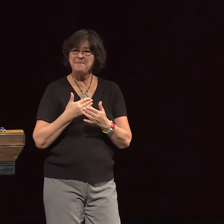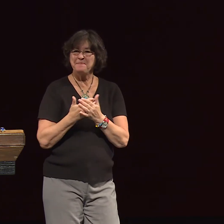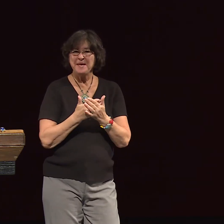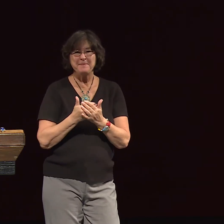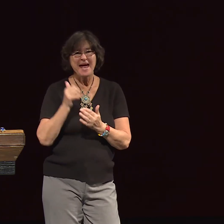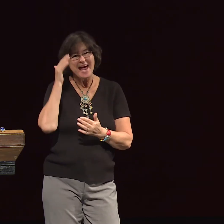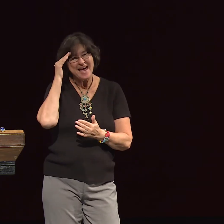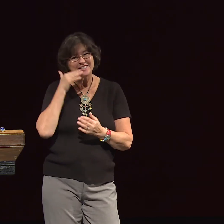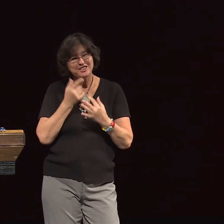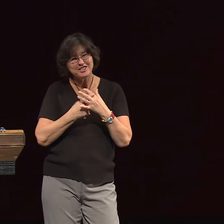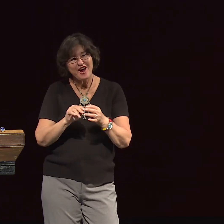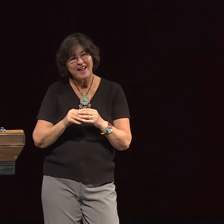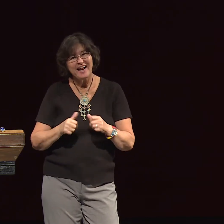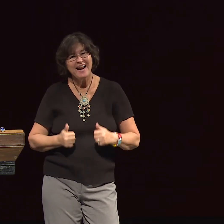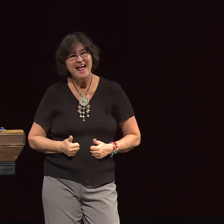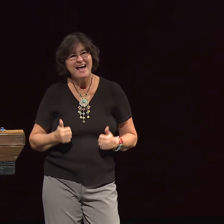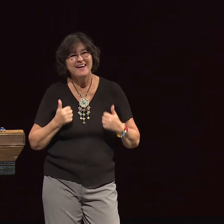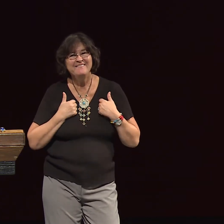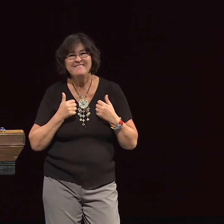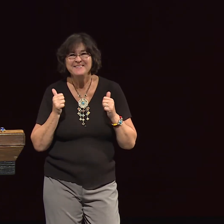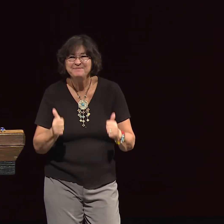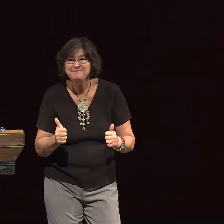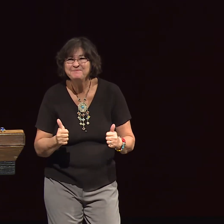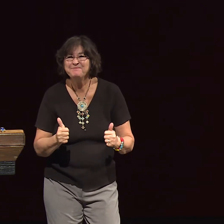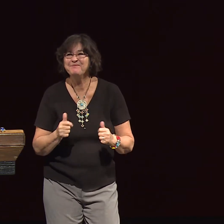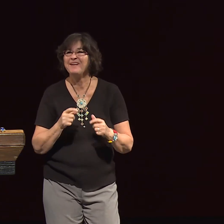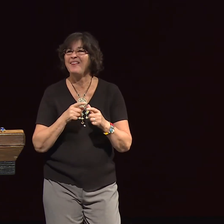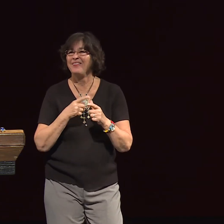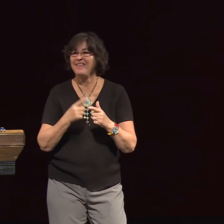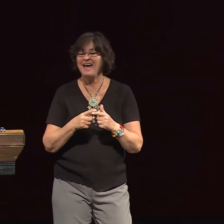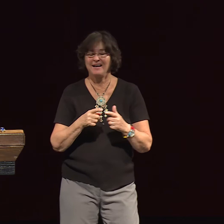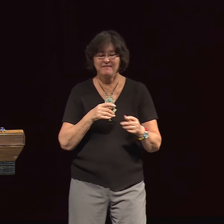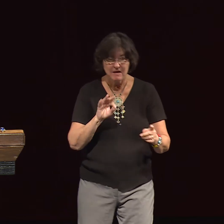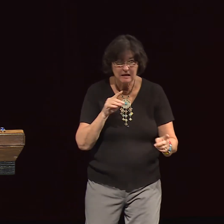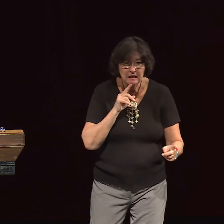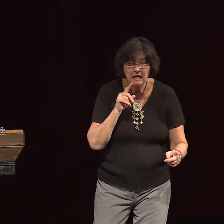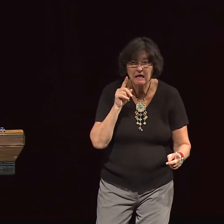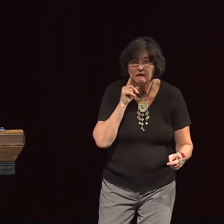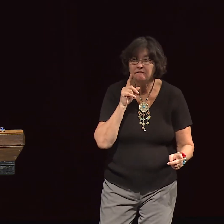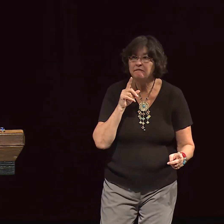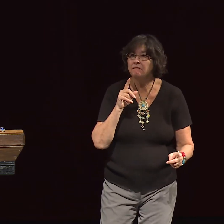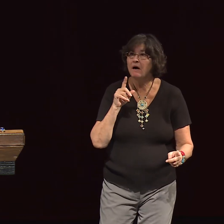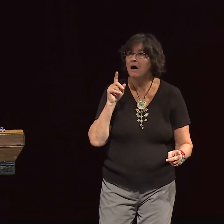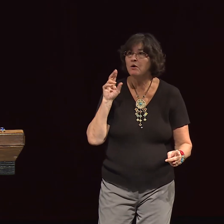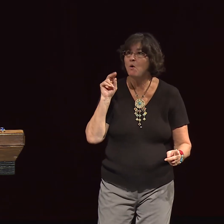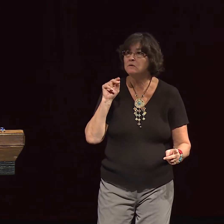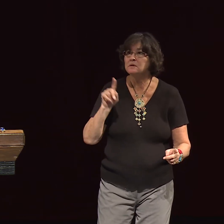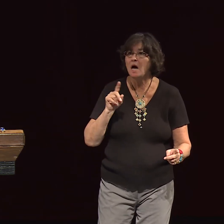Often, even hearing pregnant women will look forward to teaching their baby sign language.